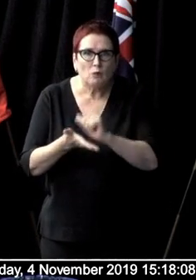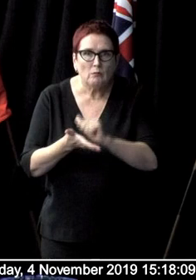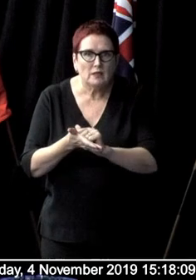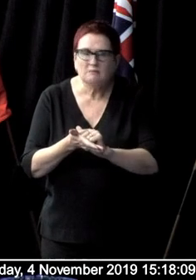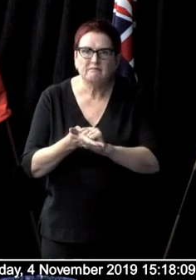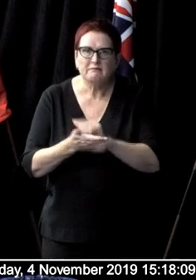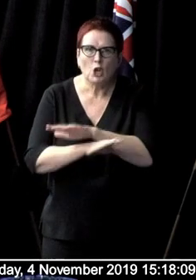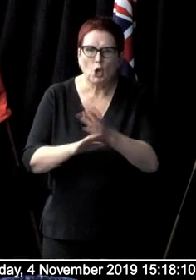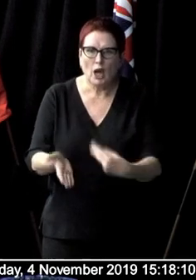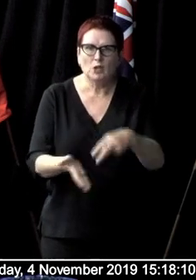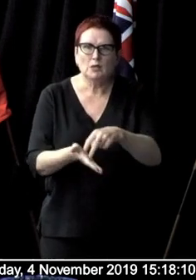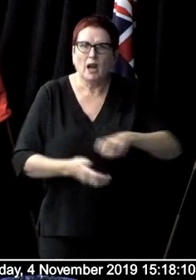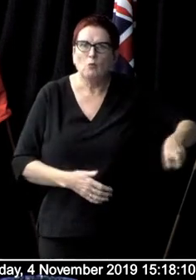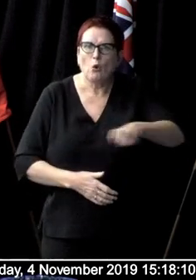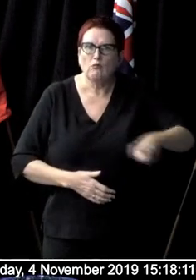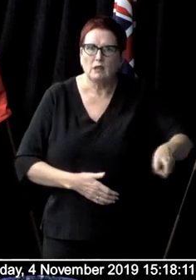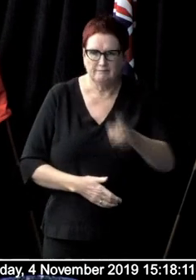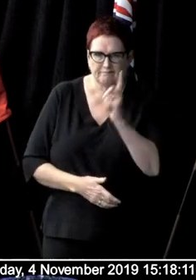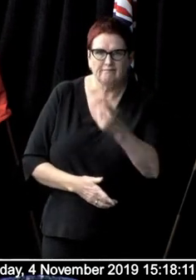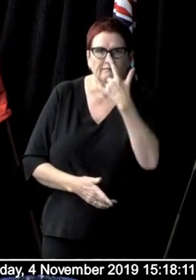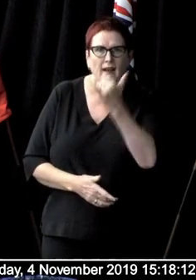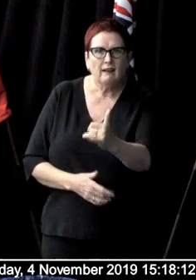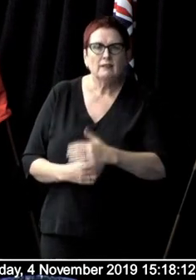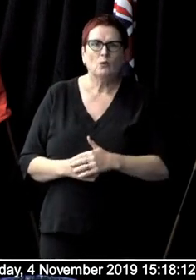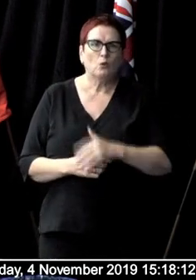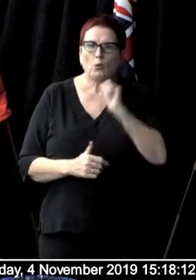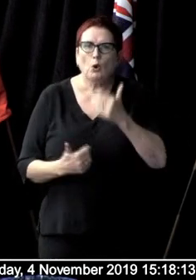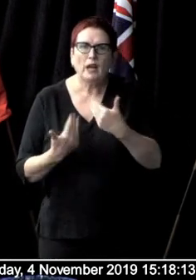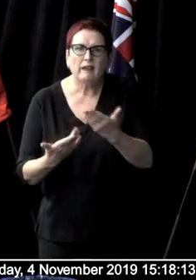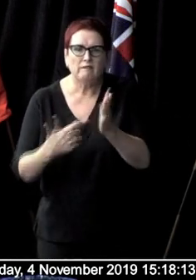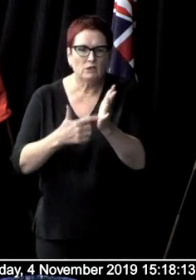has been, has occurred and the student has been punished.